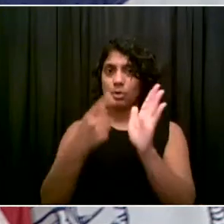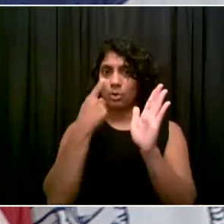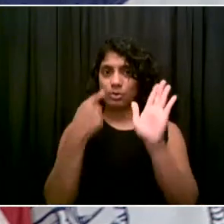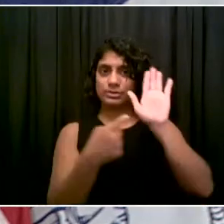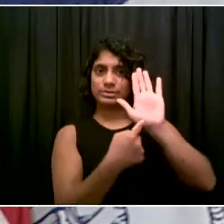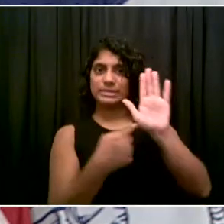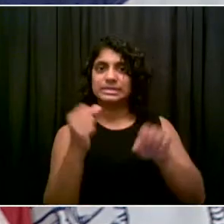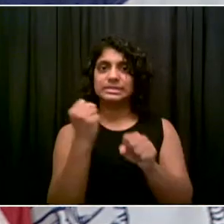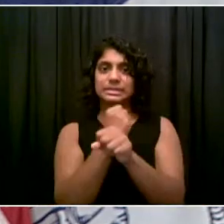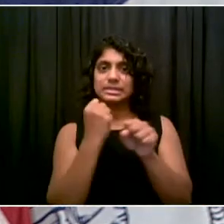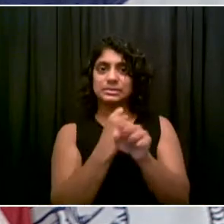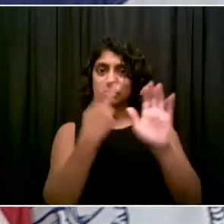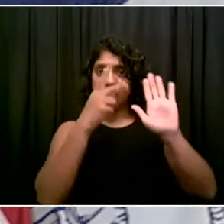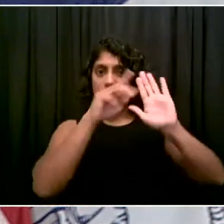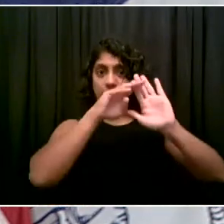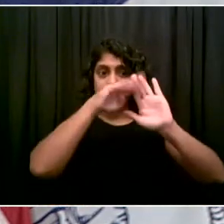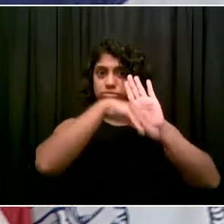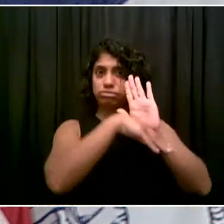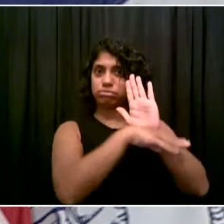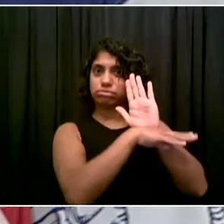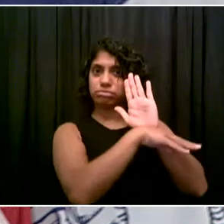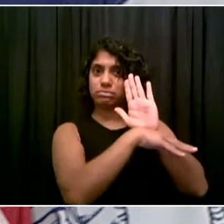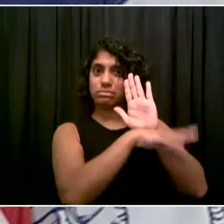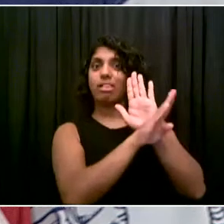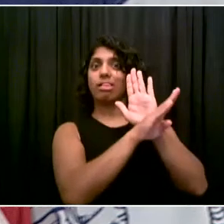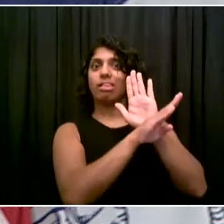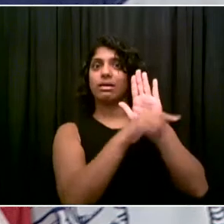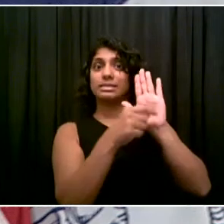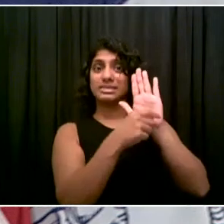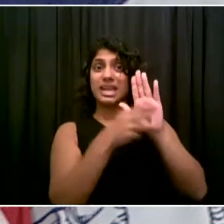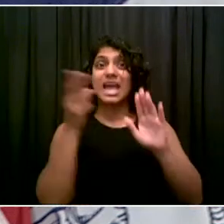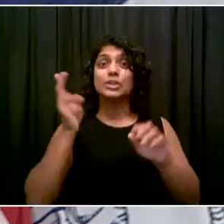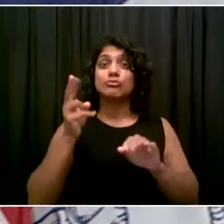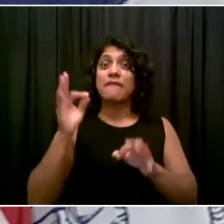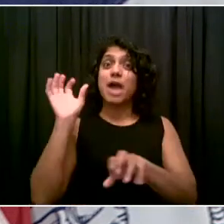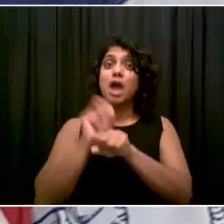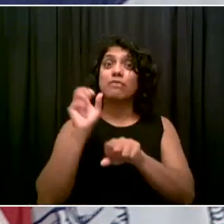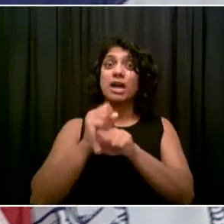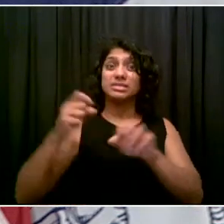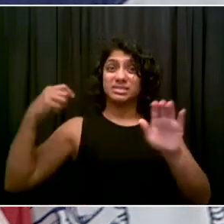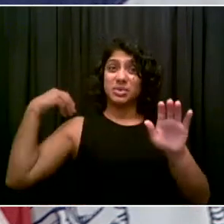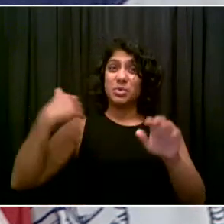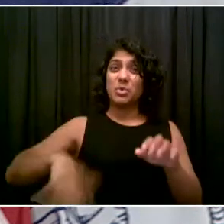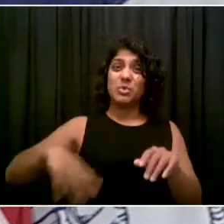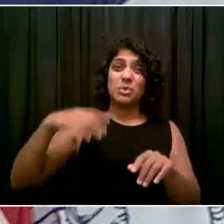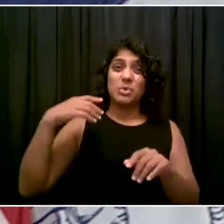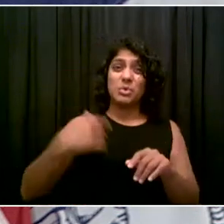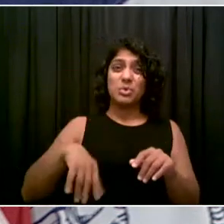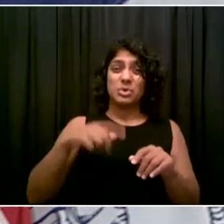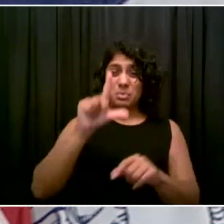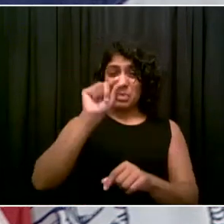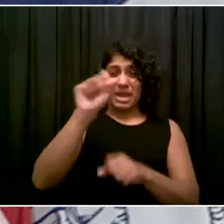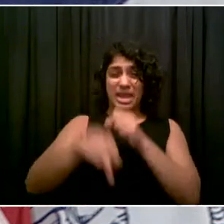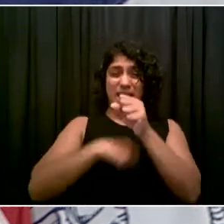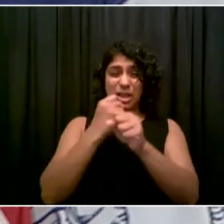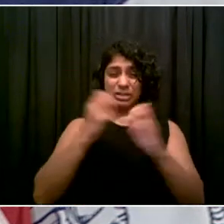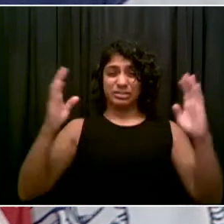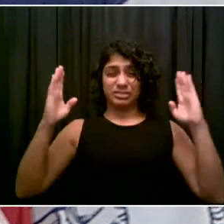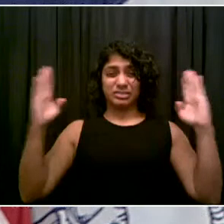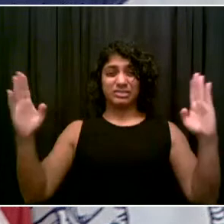COMMISSIONER. THIS IS A TOPIC I'VE SPOKE ABOUT MANY TIMES, THIS